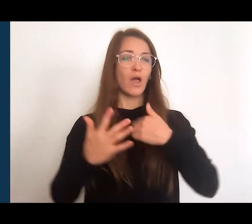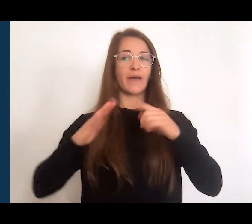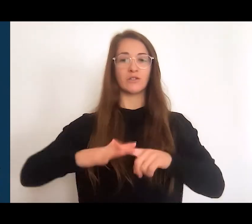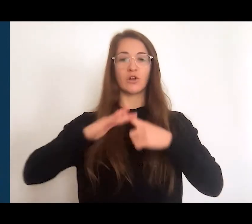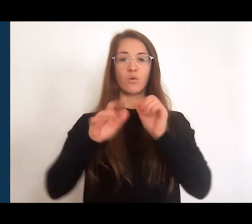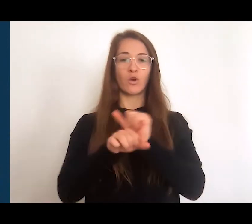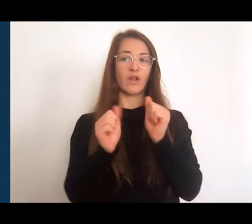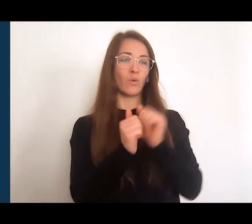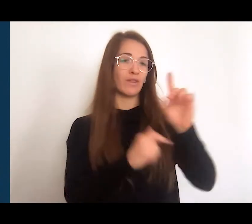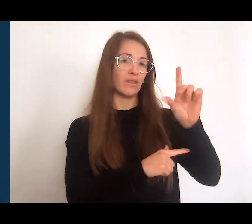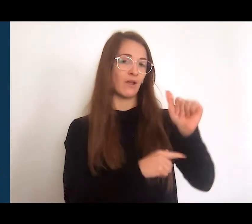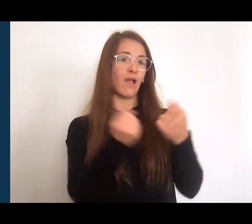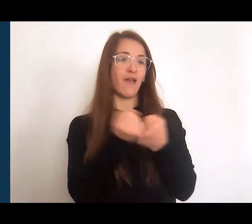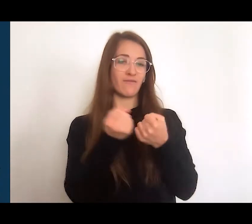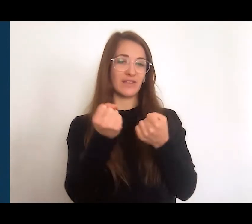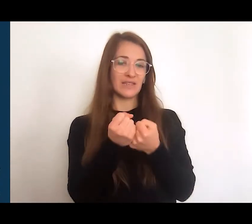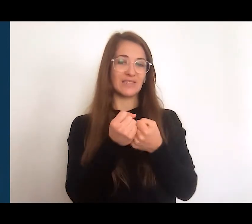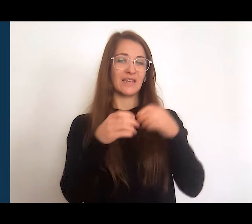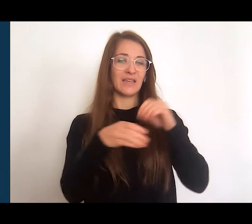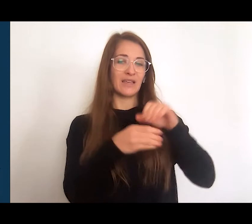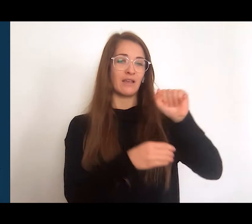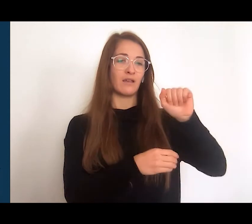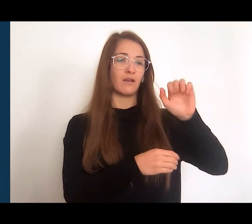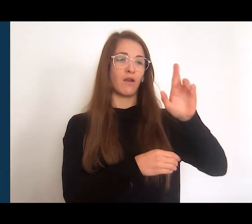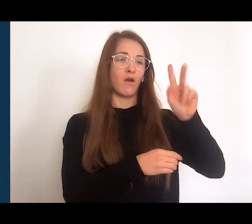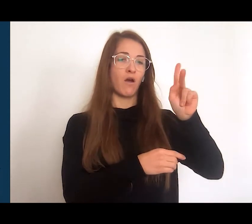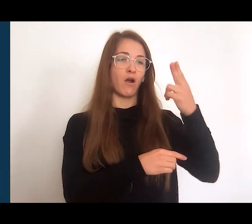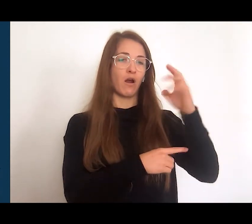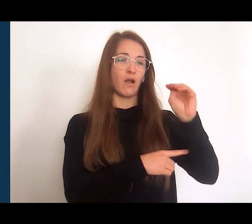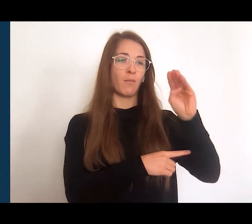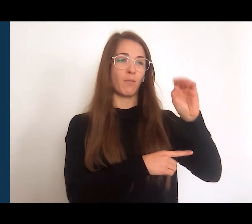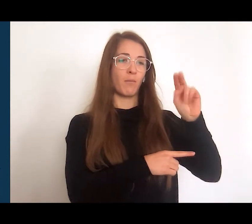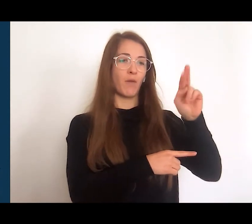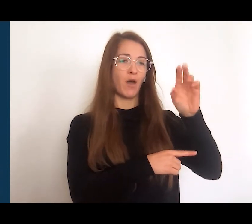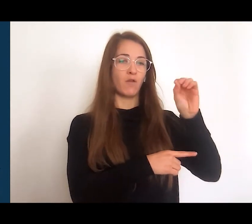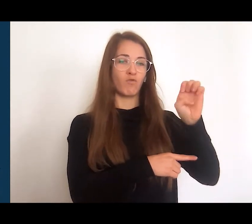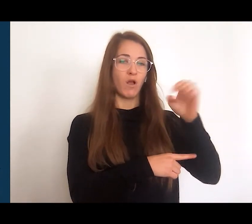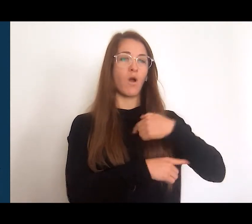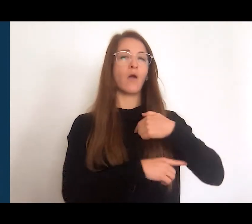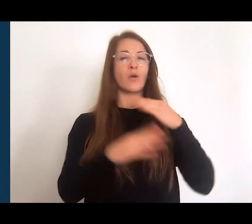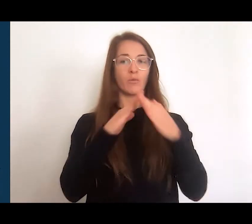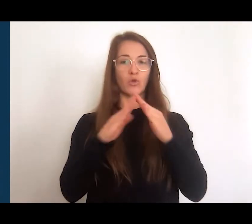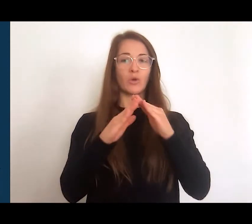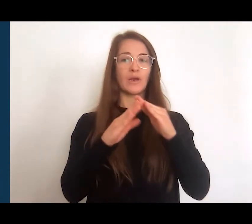MINORED IN PSYCHOLOGY. PRIOR TO LAW SCHOOL I WAS A